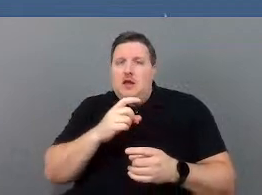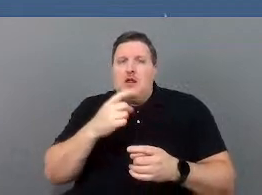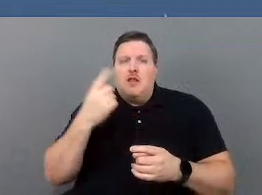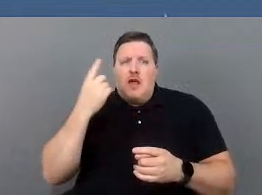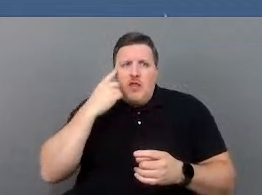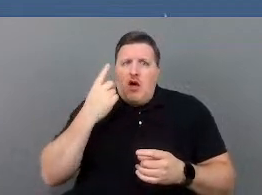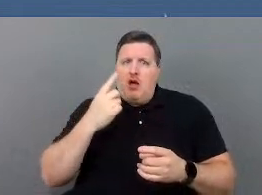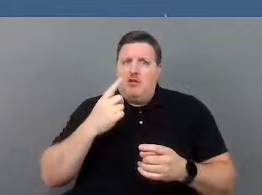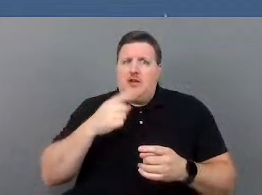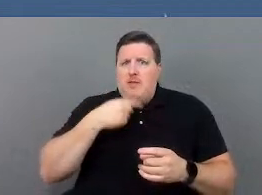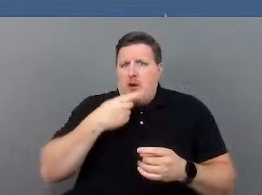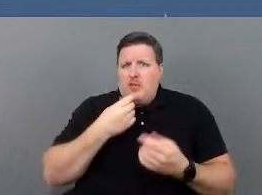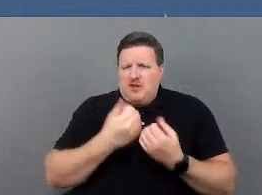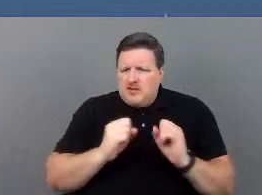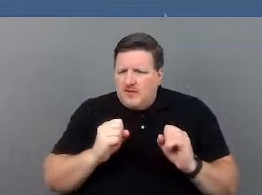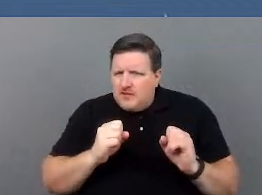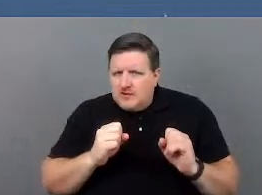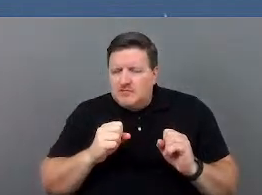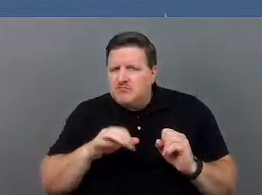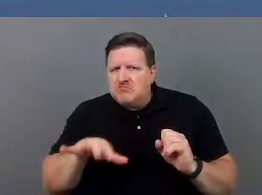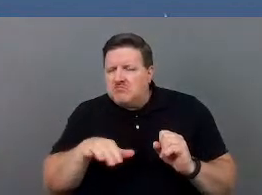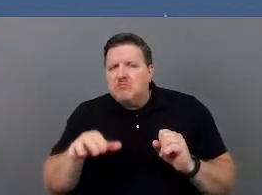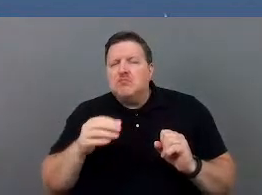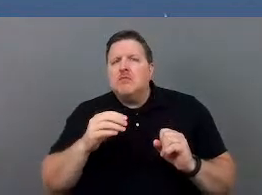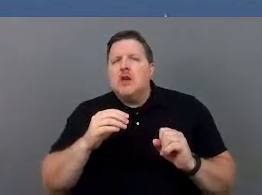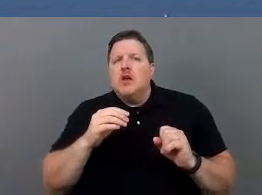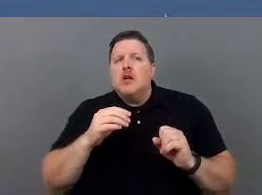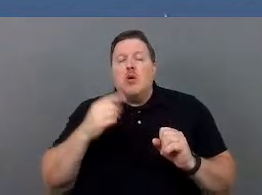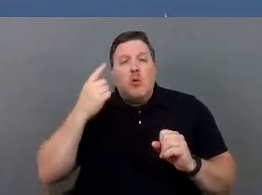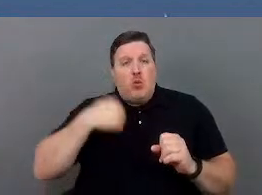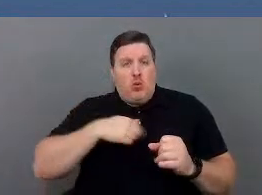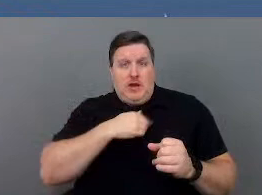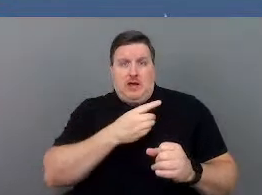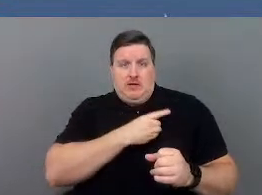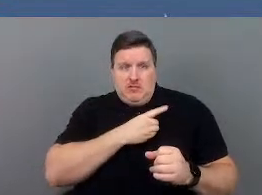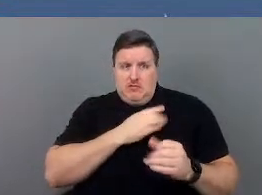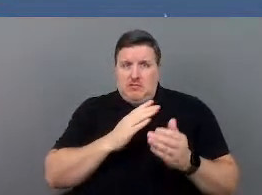POLICE THEMSELVES, THE PUBLIC SAFETY IS NOT ENOUGH. WE DESERVE A HOLISTIC APPROACH TO PUBLIC SAFETY.